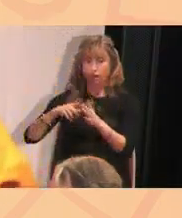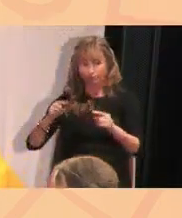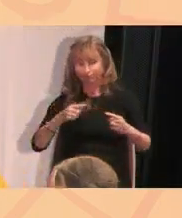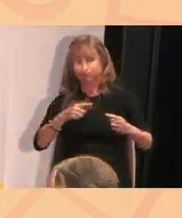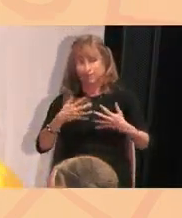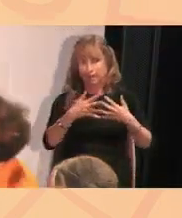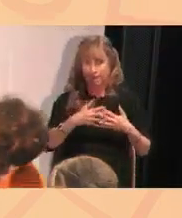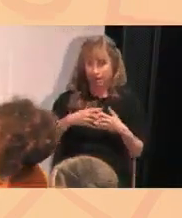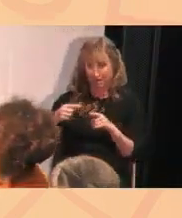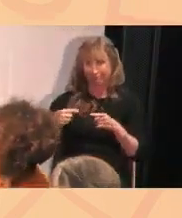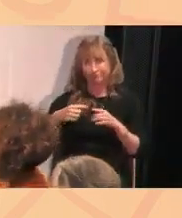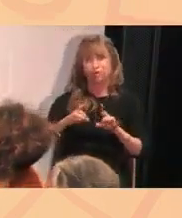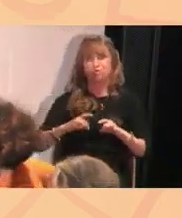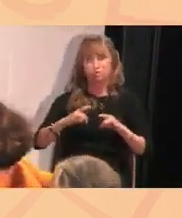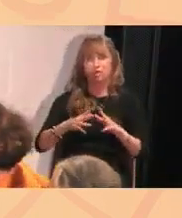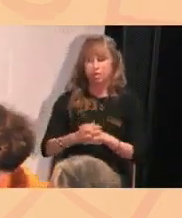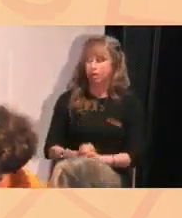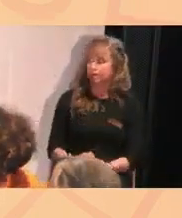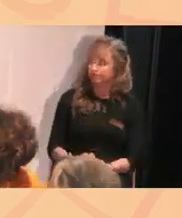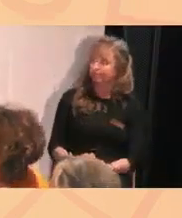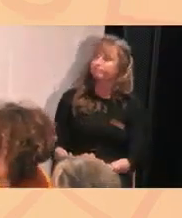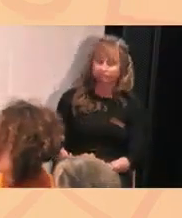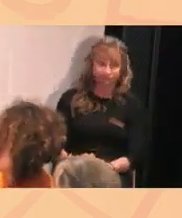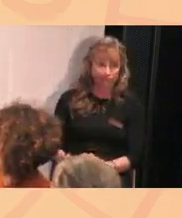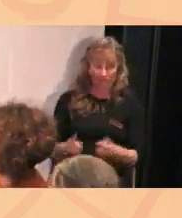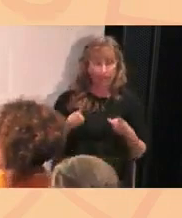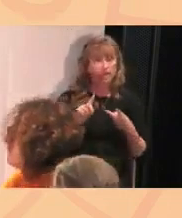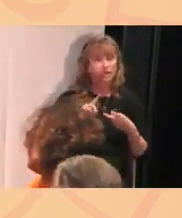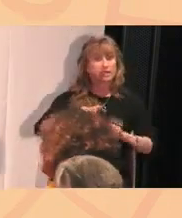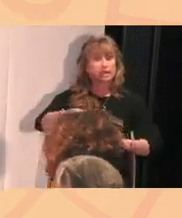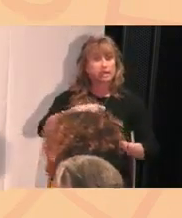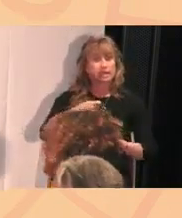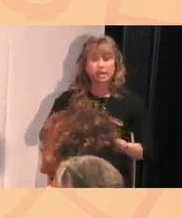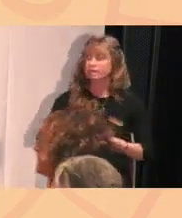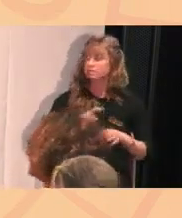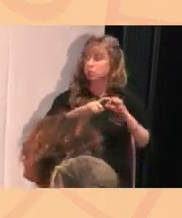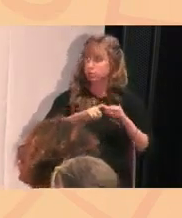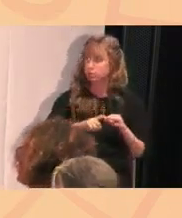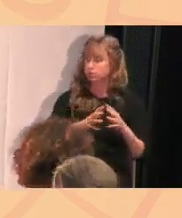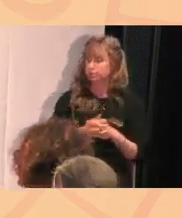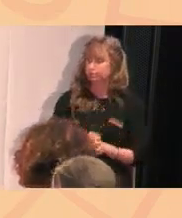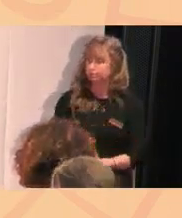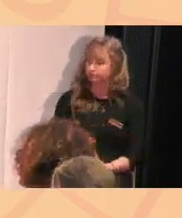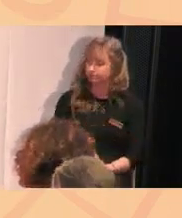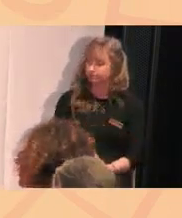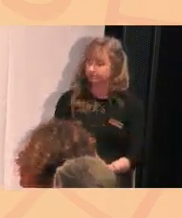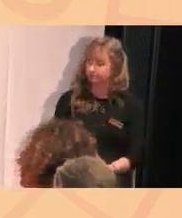very much politically on the nose with the Australian Government and with the United States Government, etcetera. Go on.